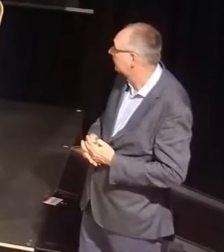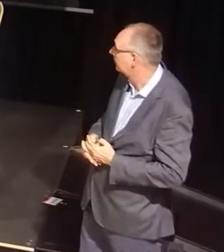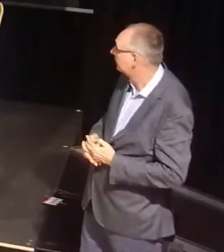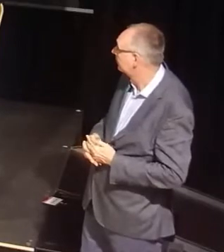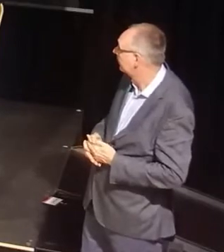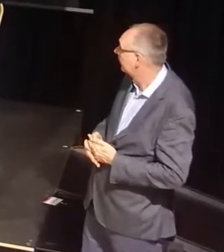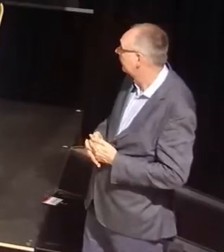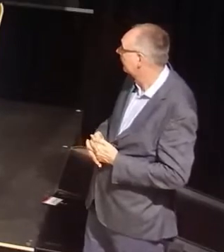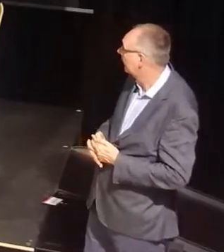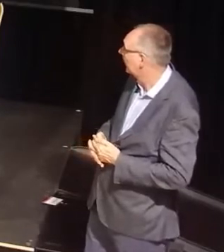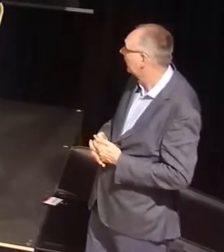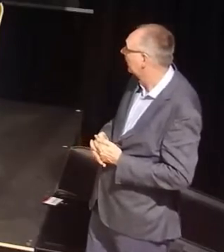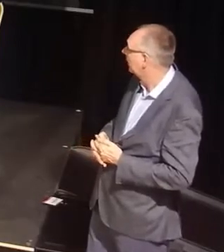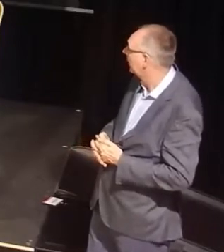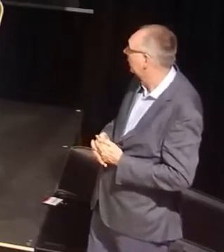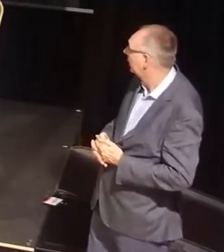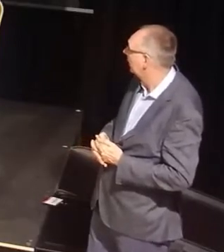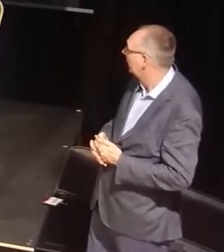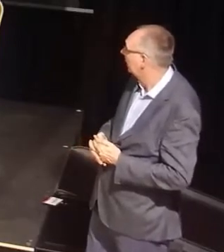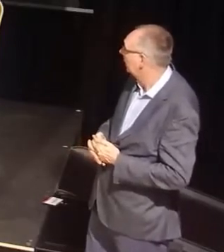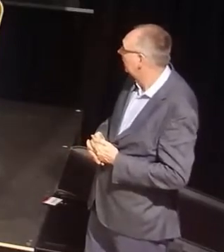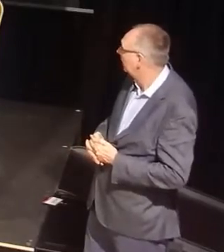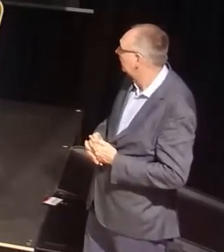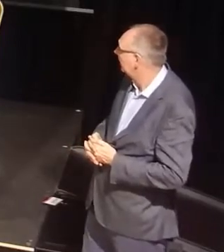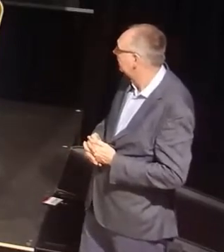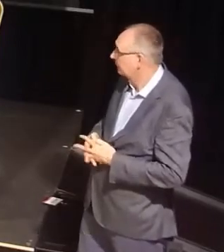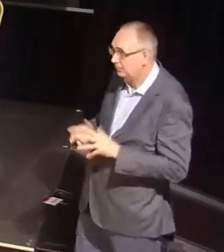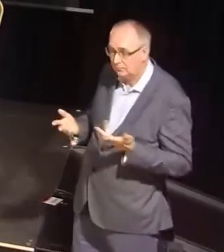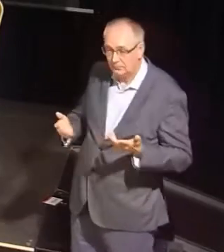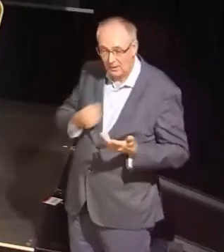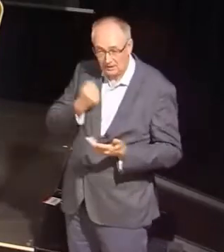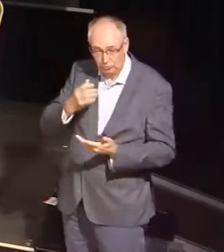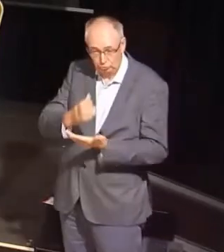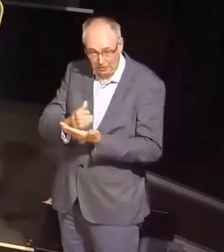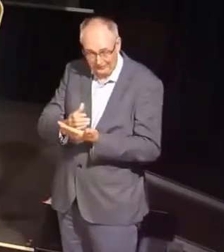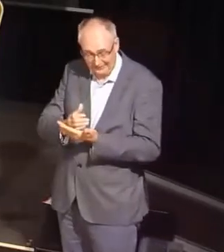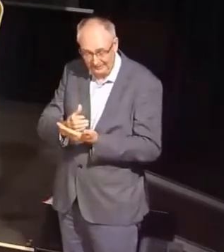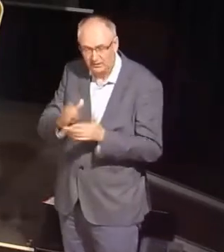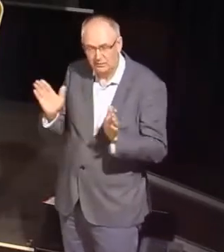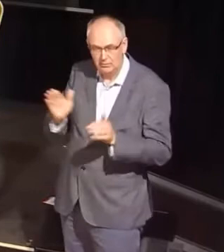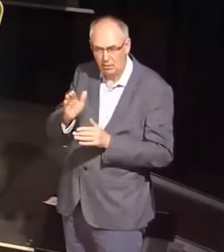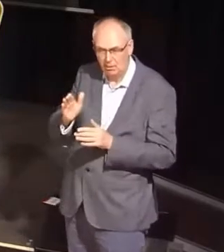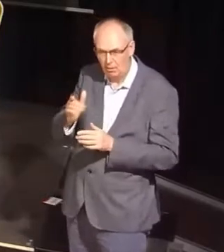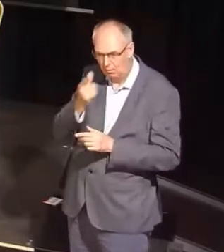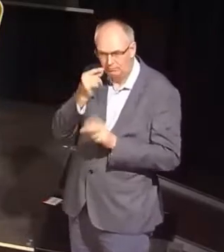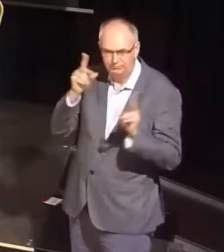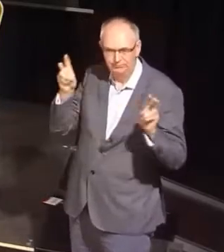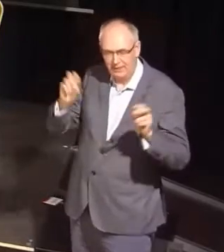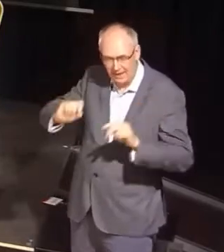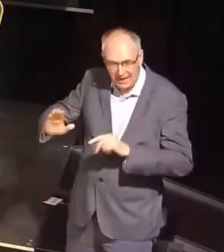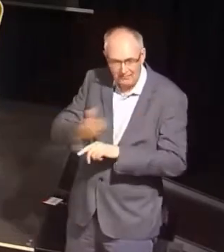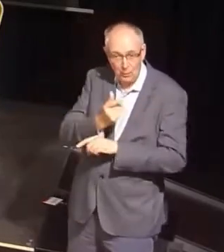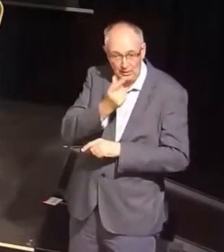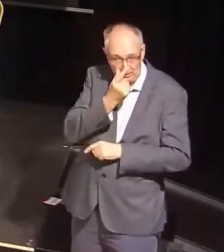Okay... So, the charity I work for is Everyone Can. My name is Andrew Bromilow,